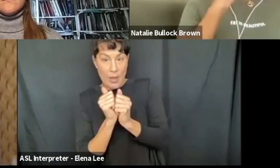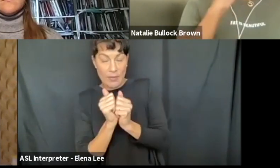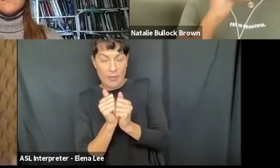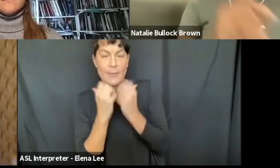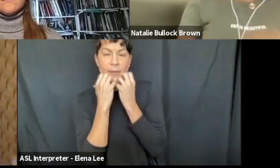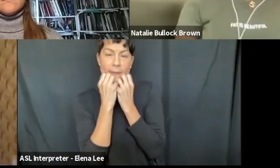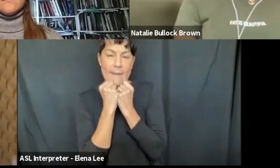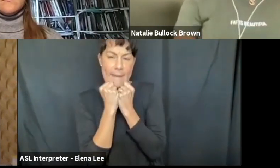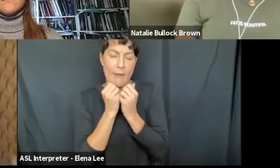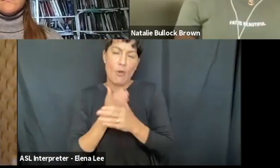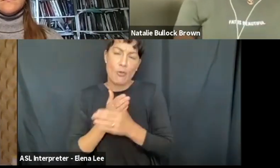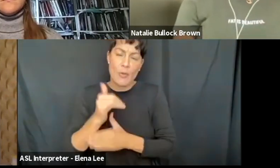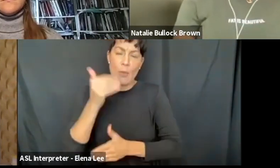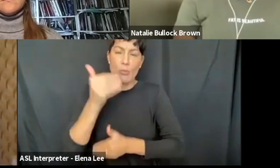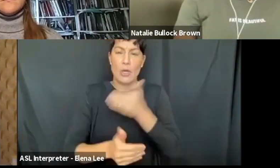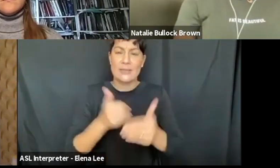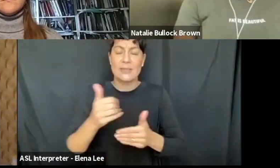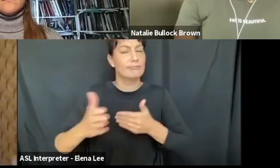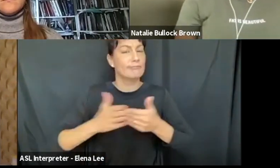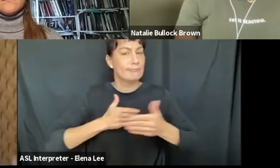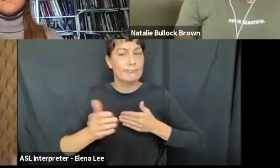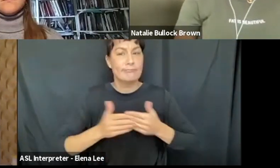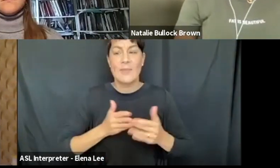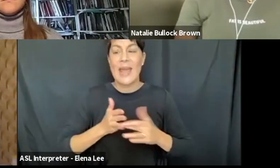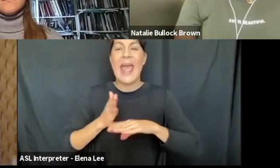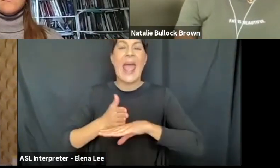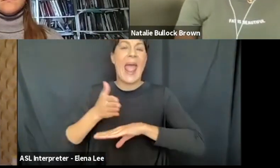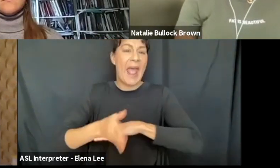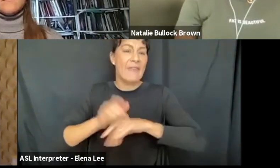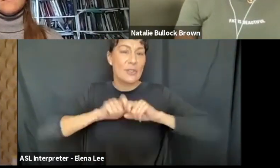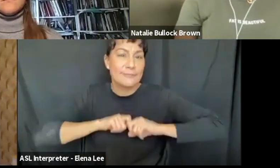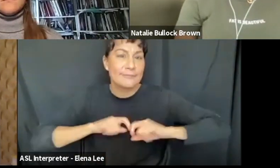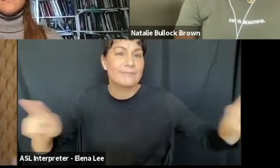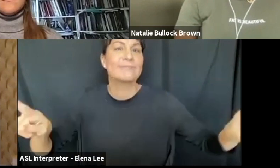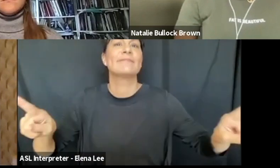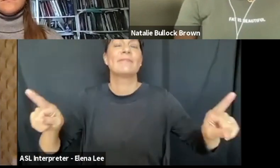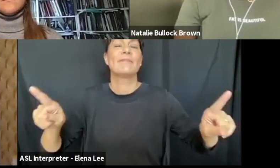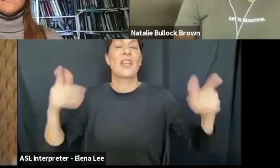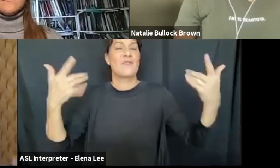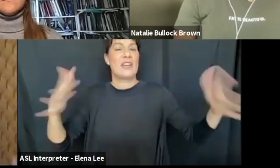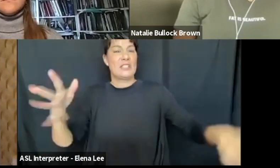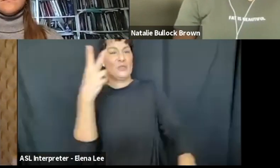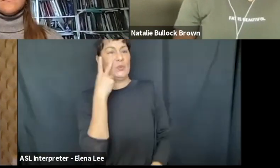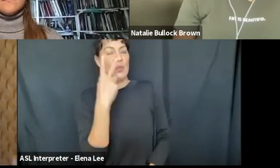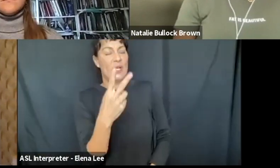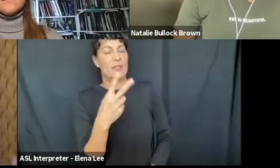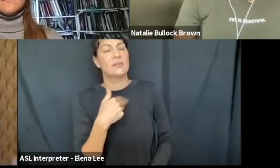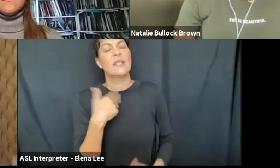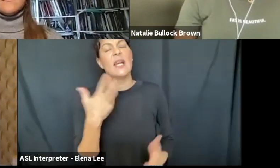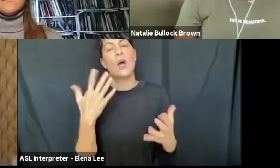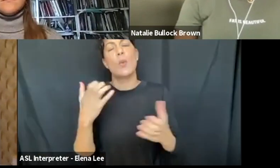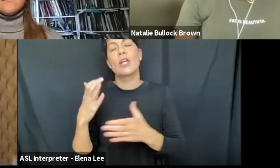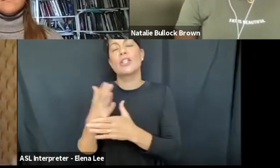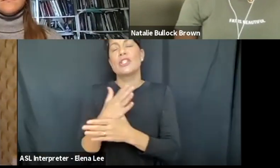even after a broadcast. I'll just share the anecdote of the piece "Rape in the Fields"